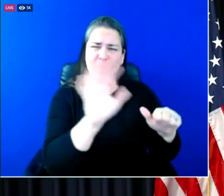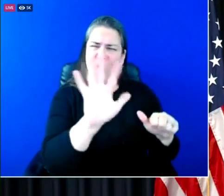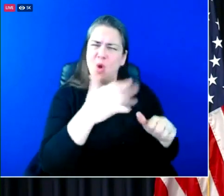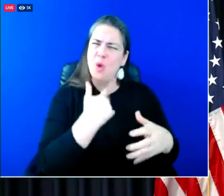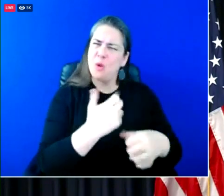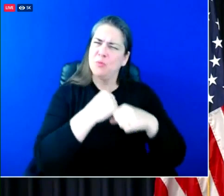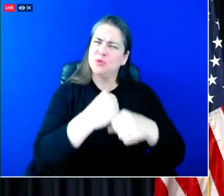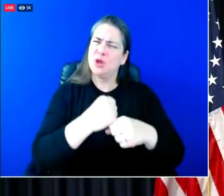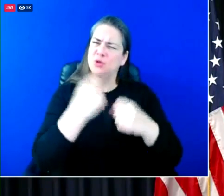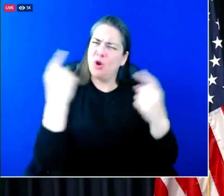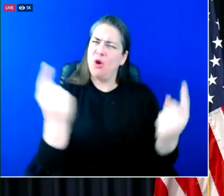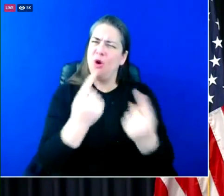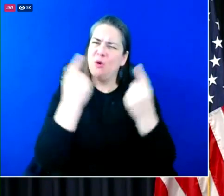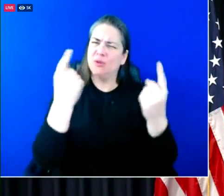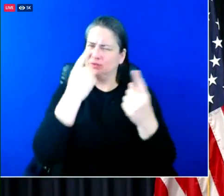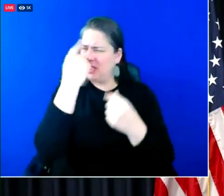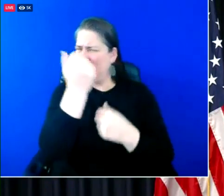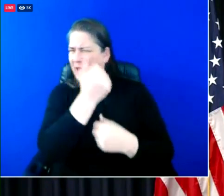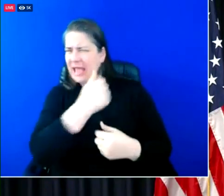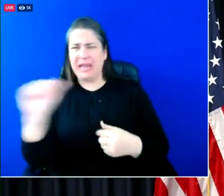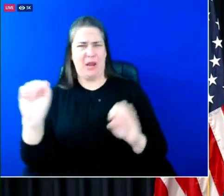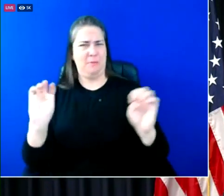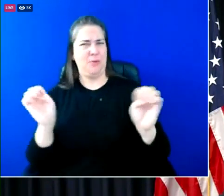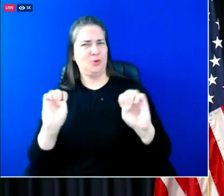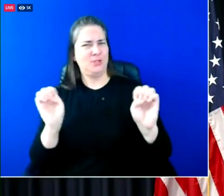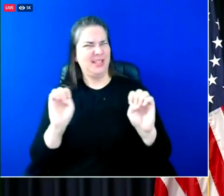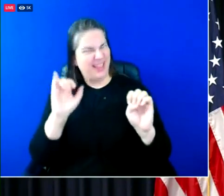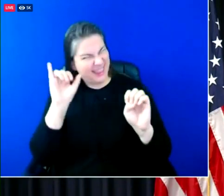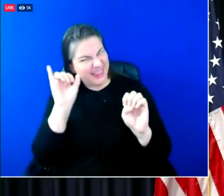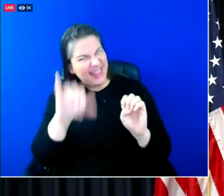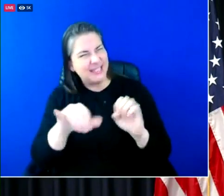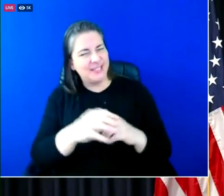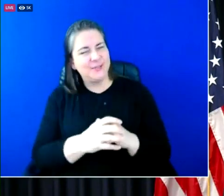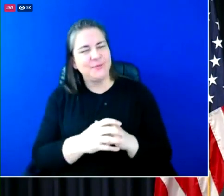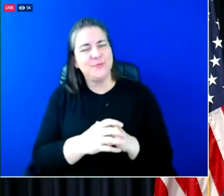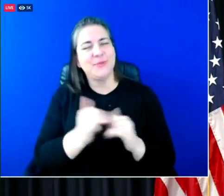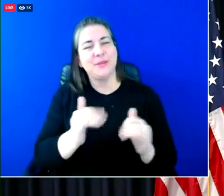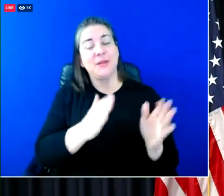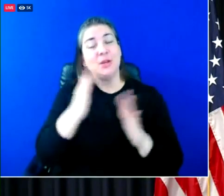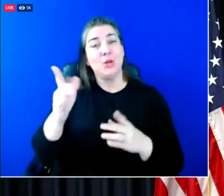situations as well. Next, Director Doucet will provide a weather, an